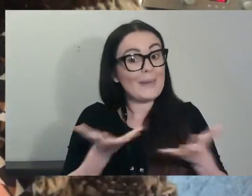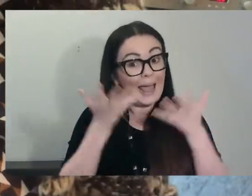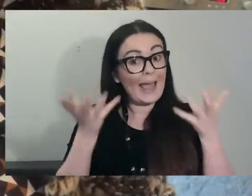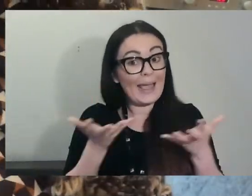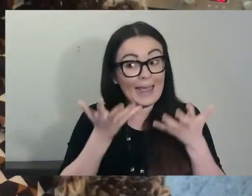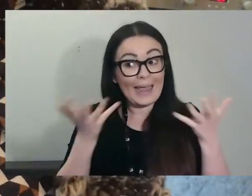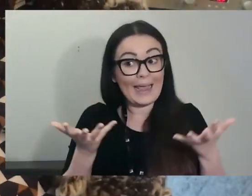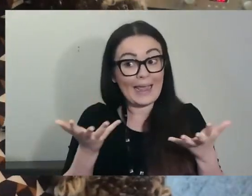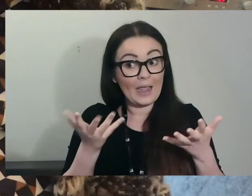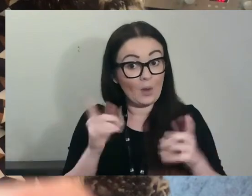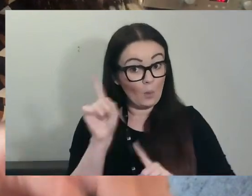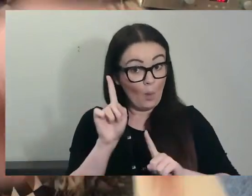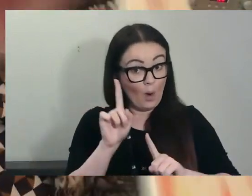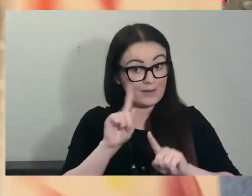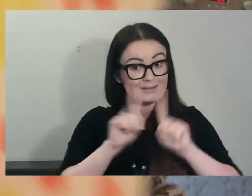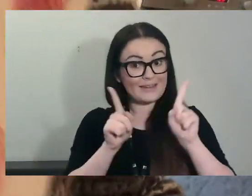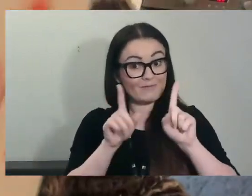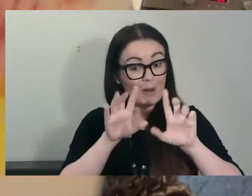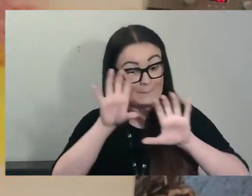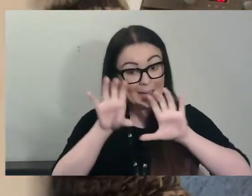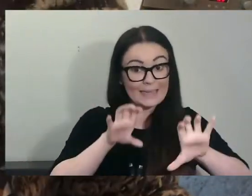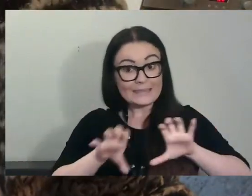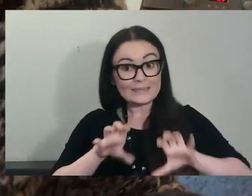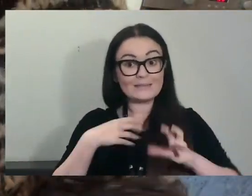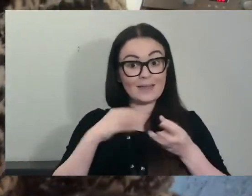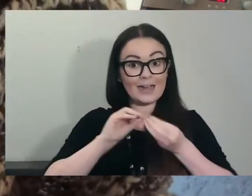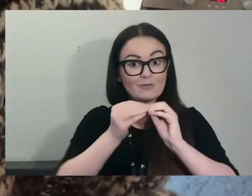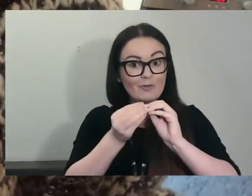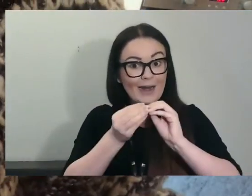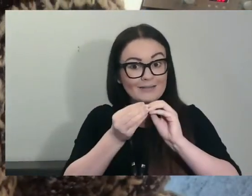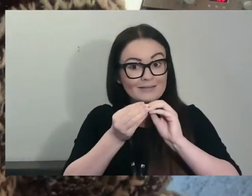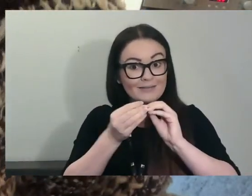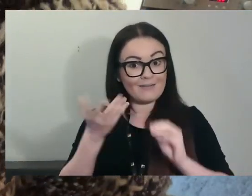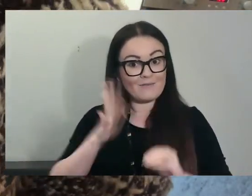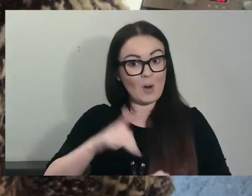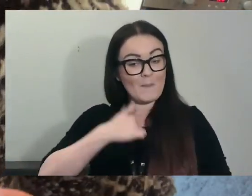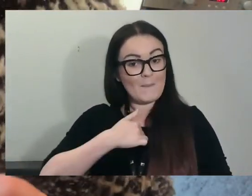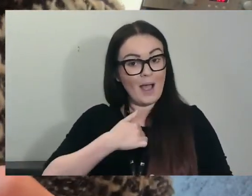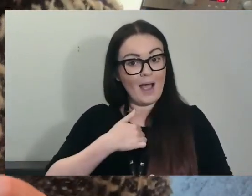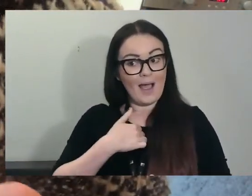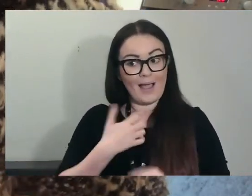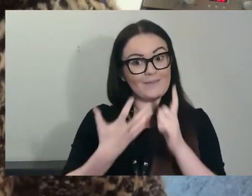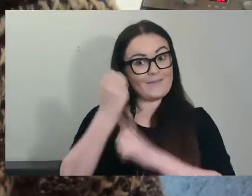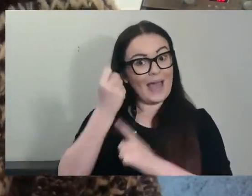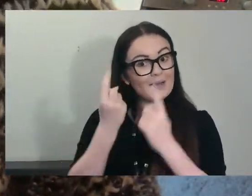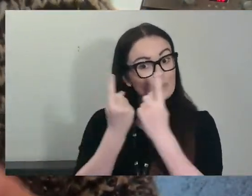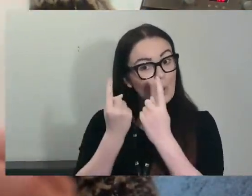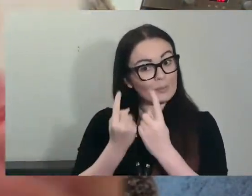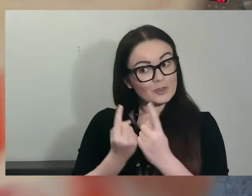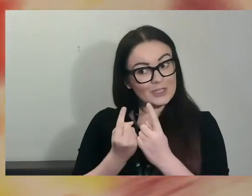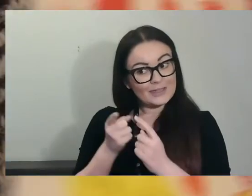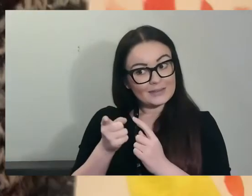a little play and see what patterns and artworks I can create from my found objects so here's